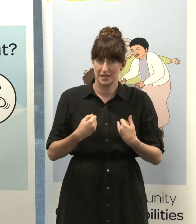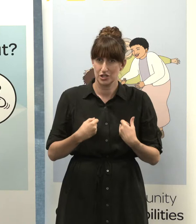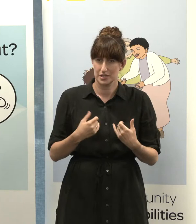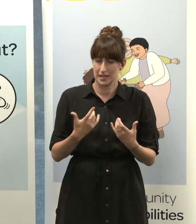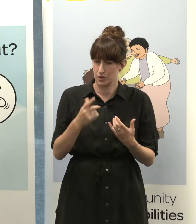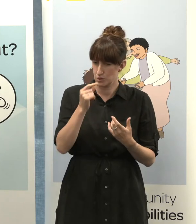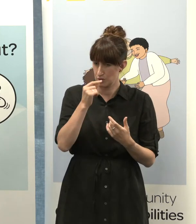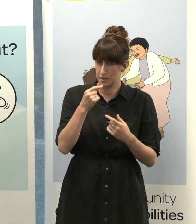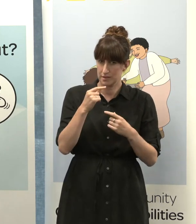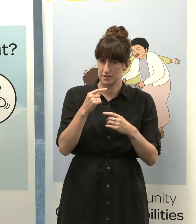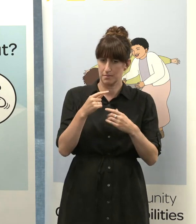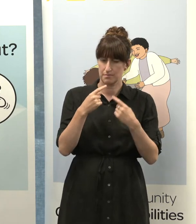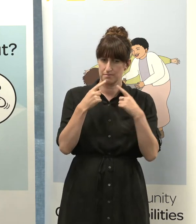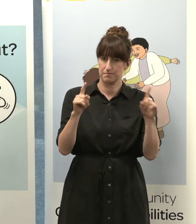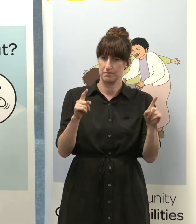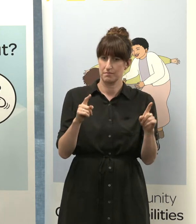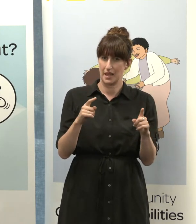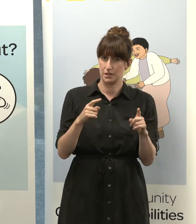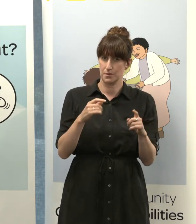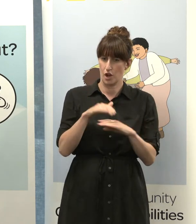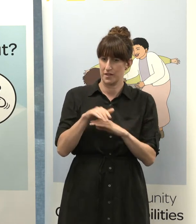six and seven would allow us to find people who might still be